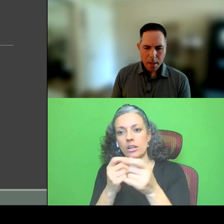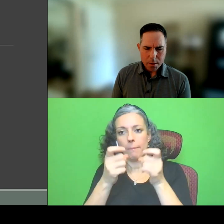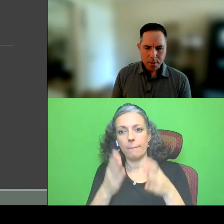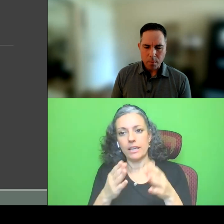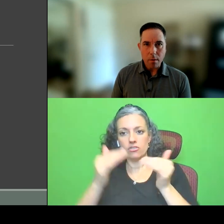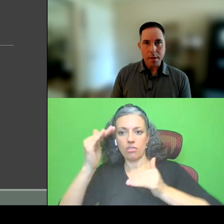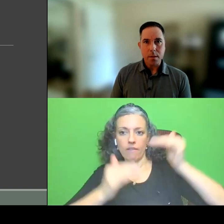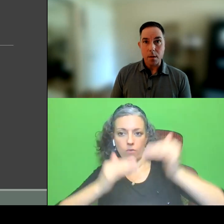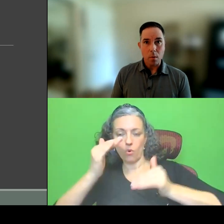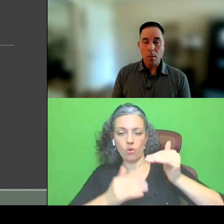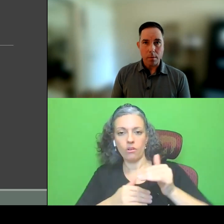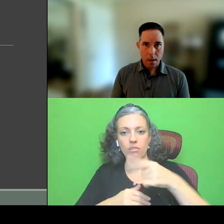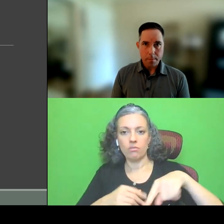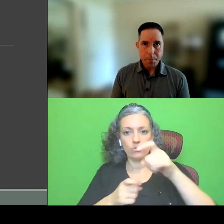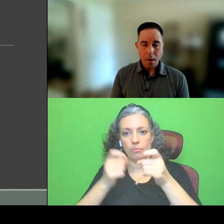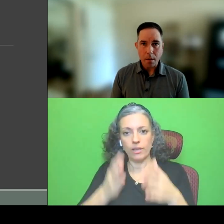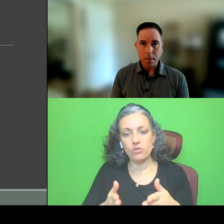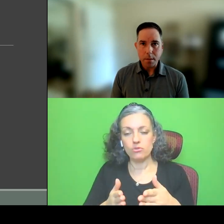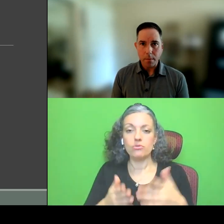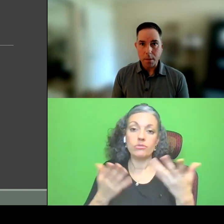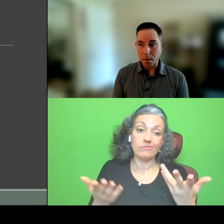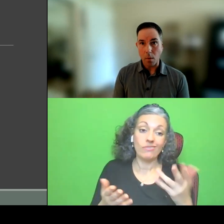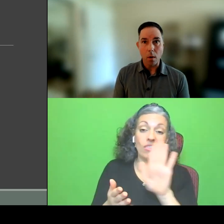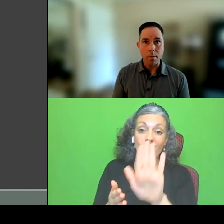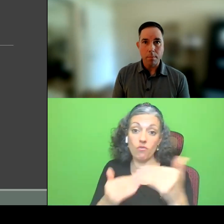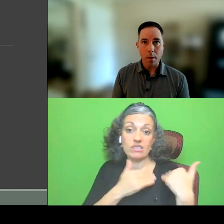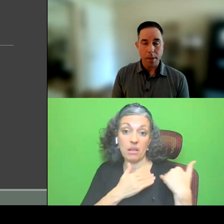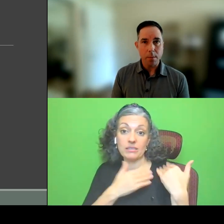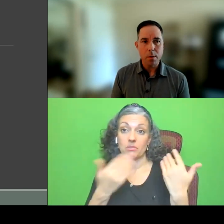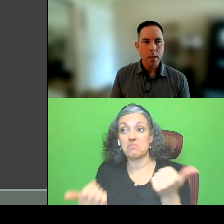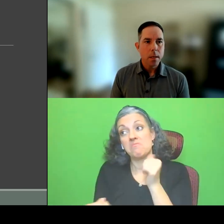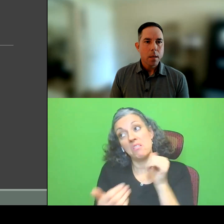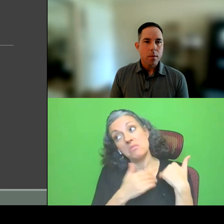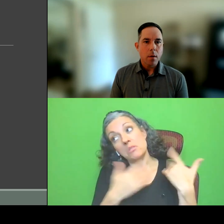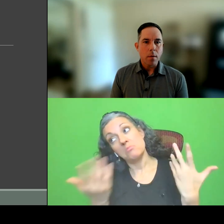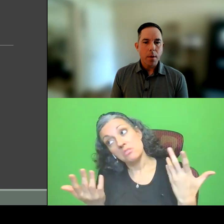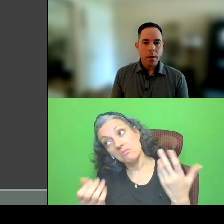Product managers, whether it's their role or not, as far as their role on paper, they are there